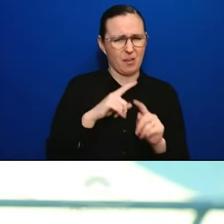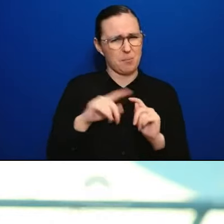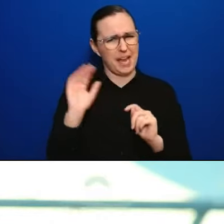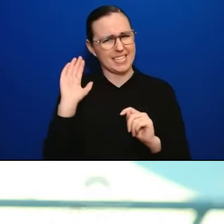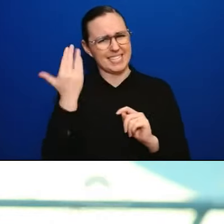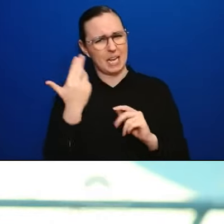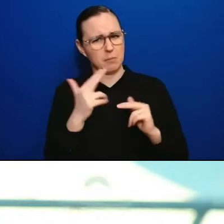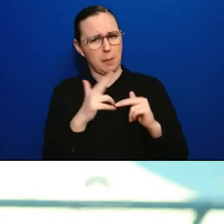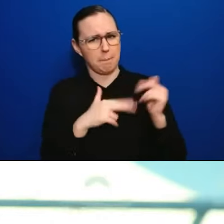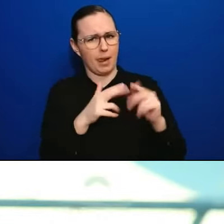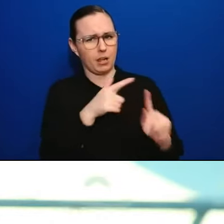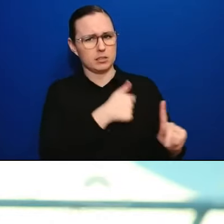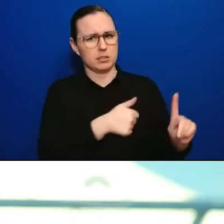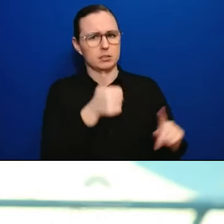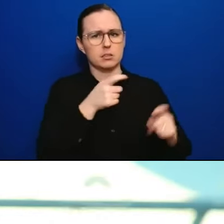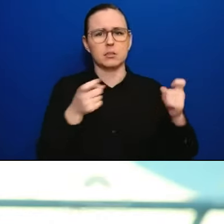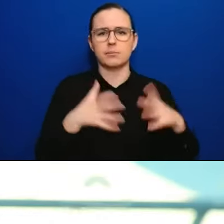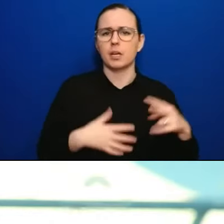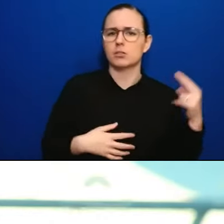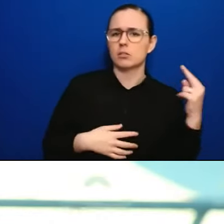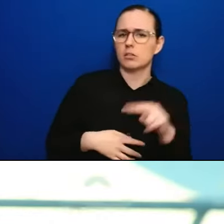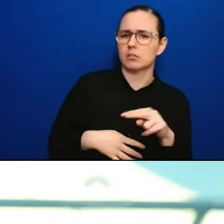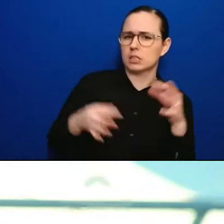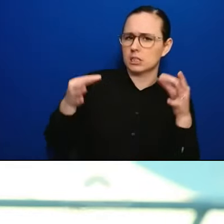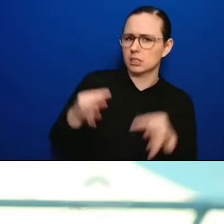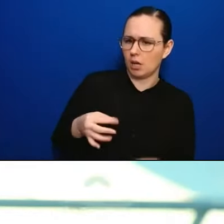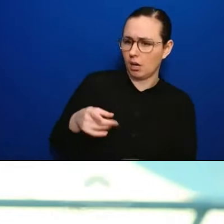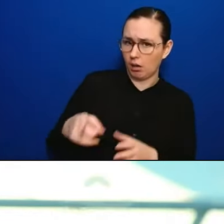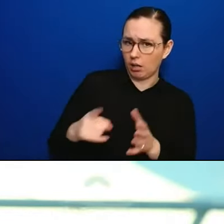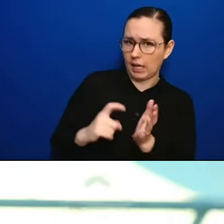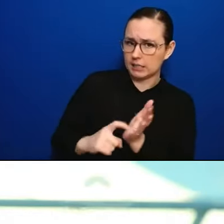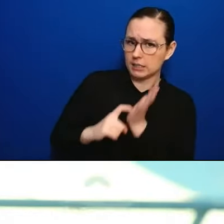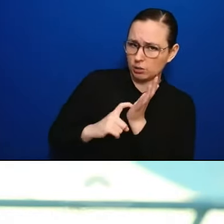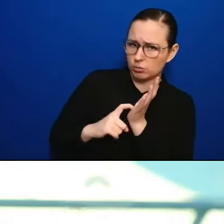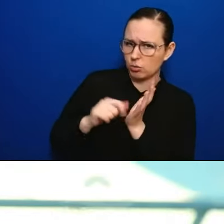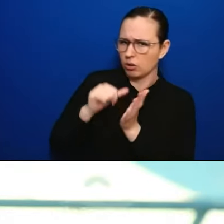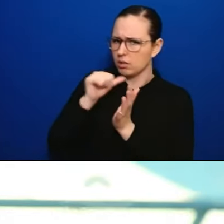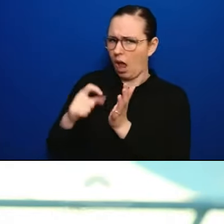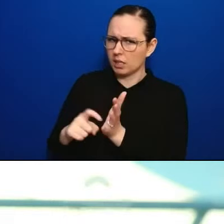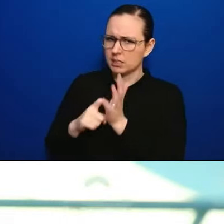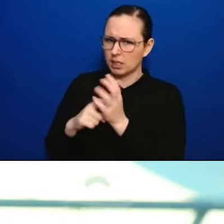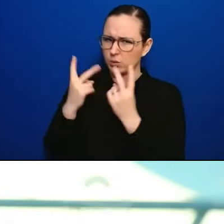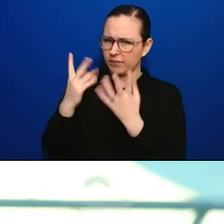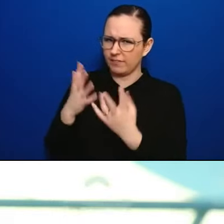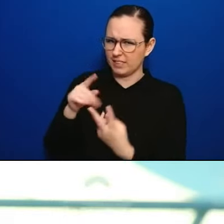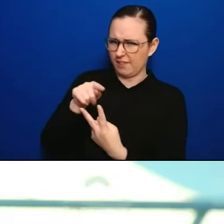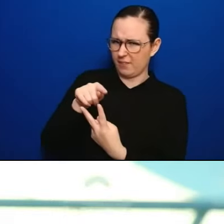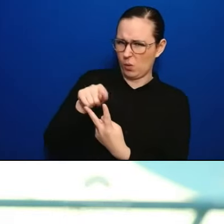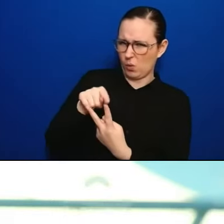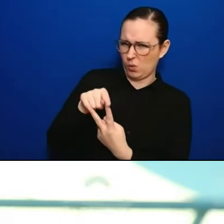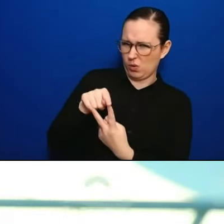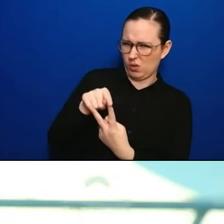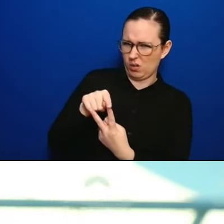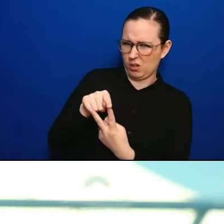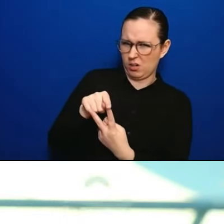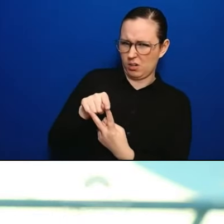declared and the concern is that the care home administrators who can decide if a senior's essential visitor